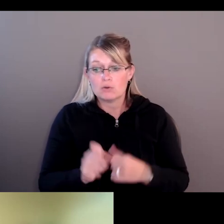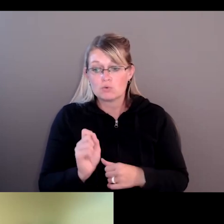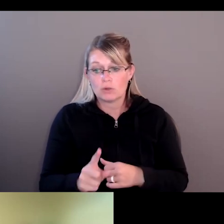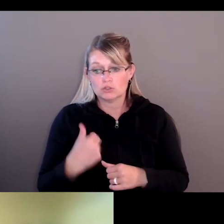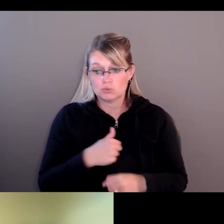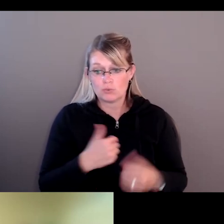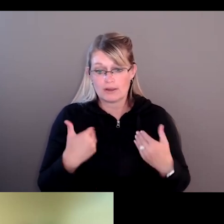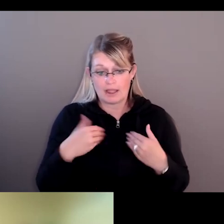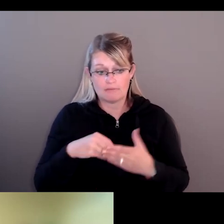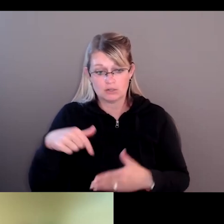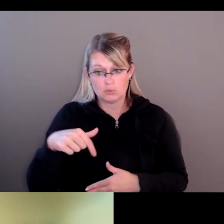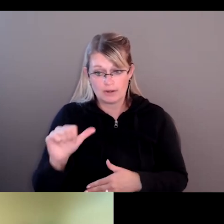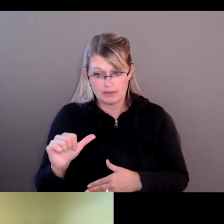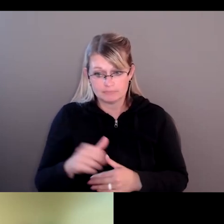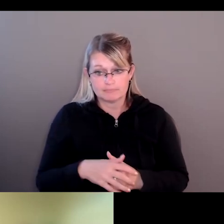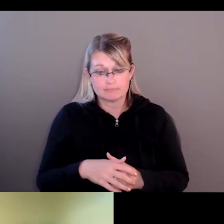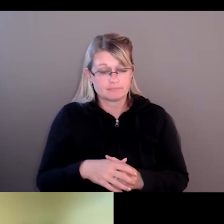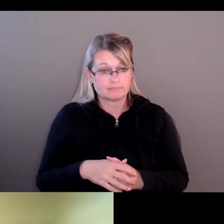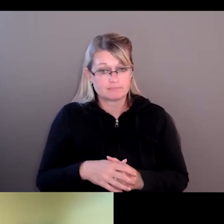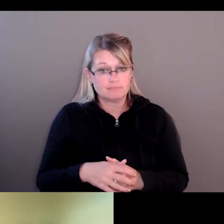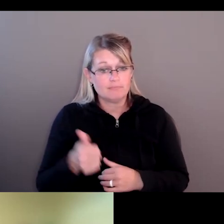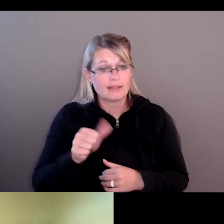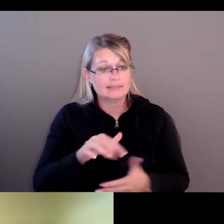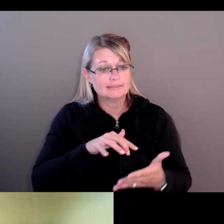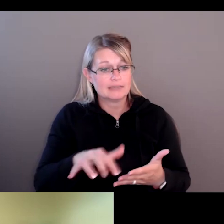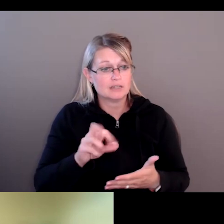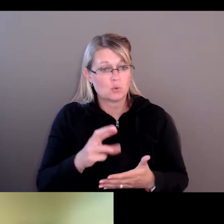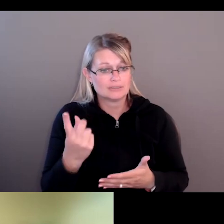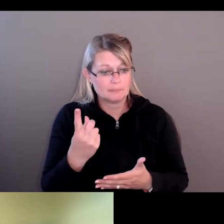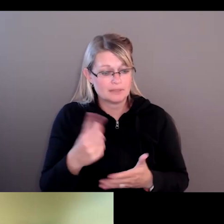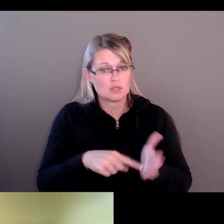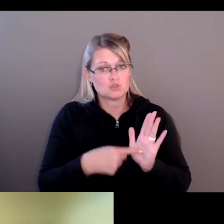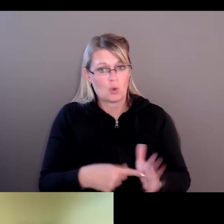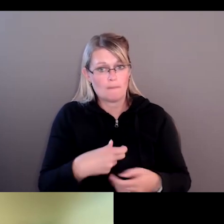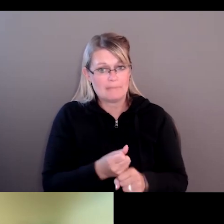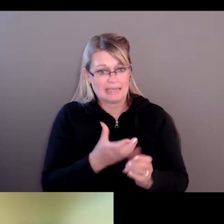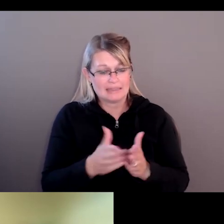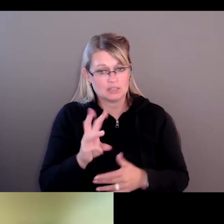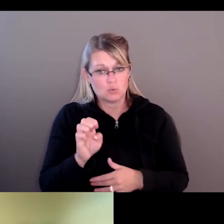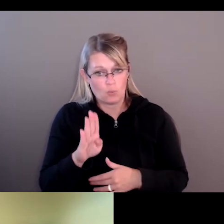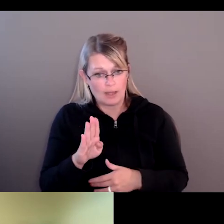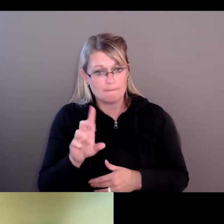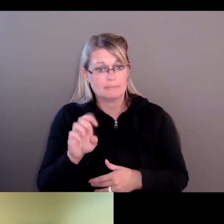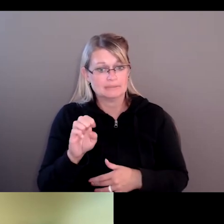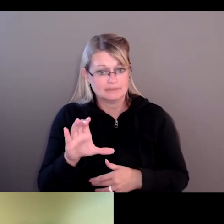in the Q&A is are there any studies or figures that show making things, web, docs, accessible